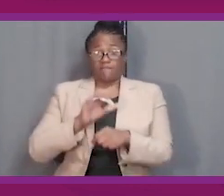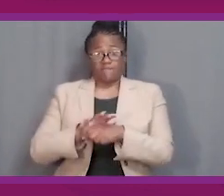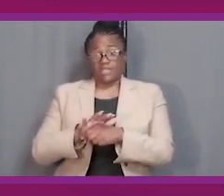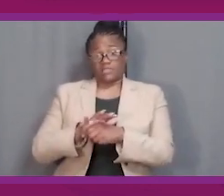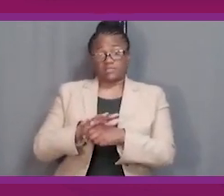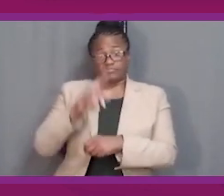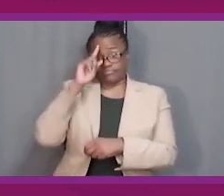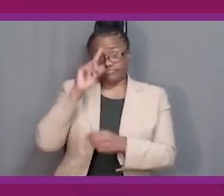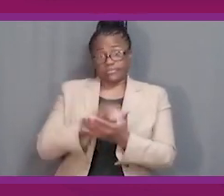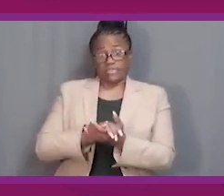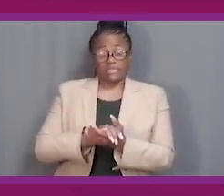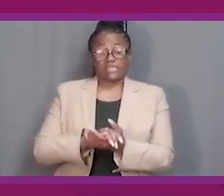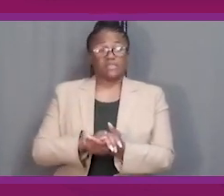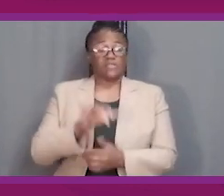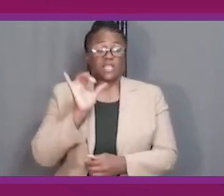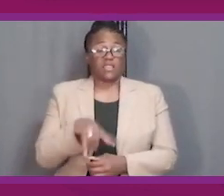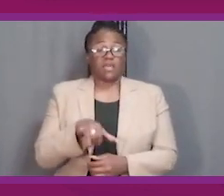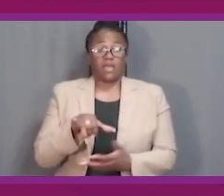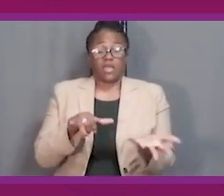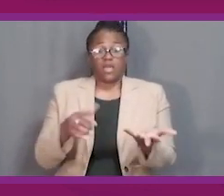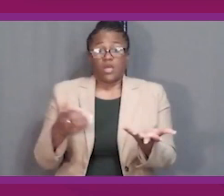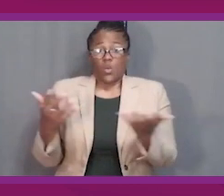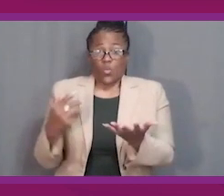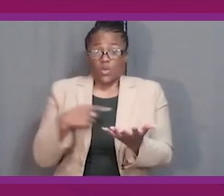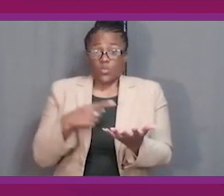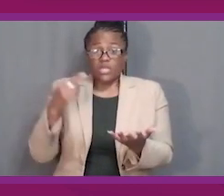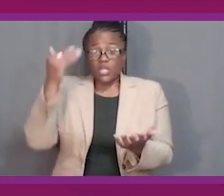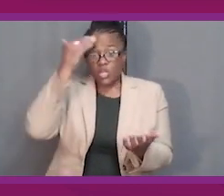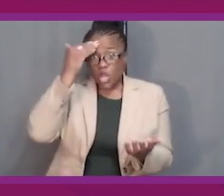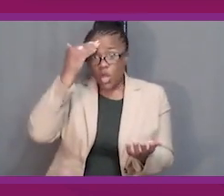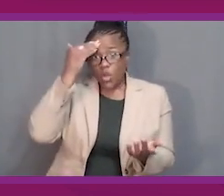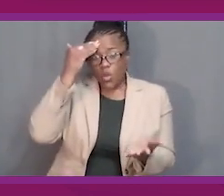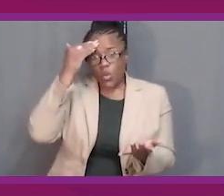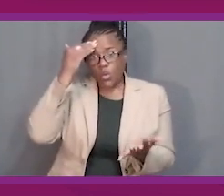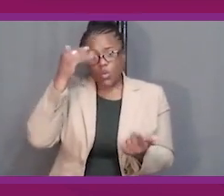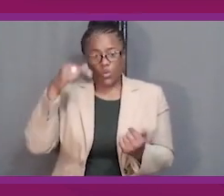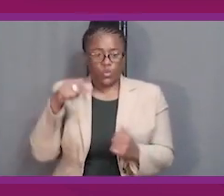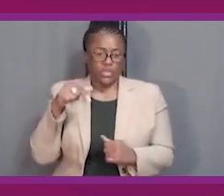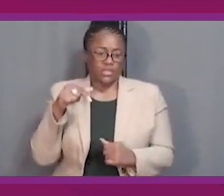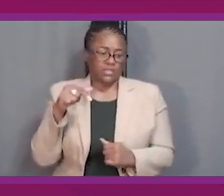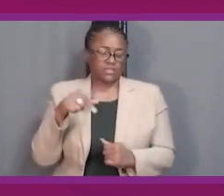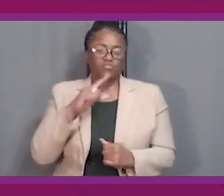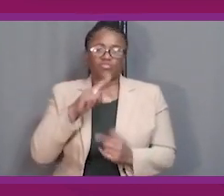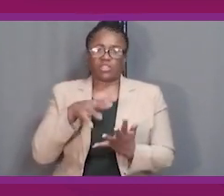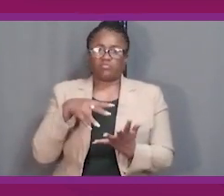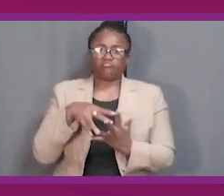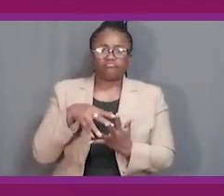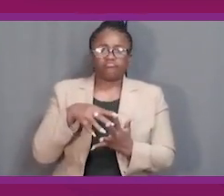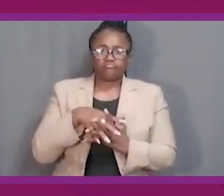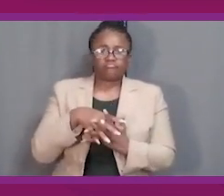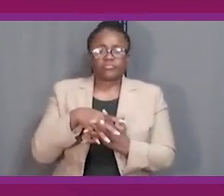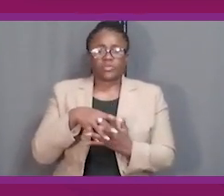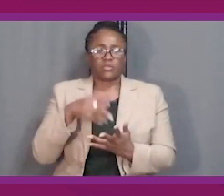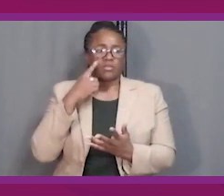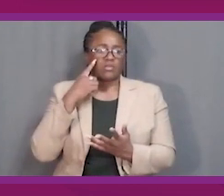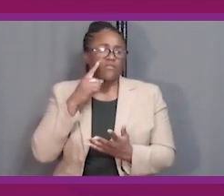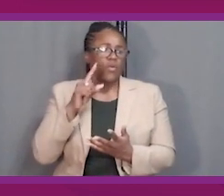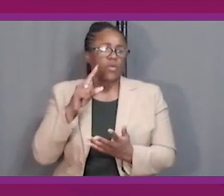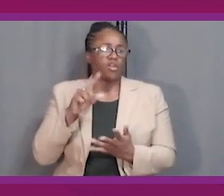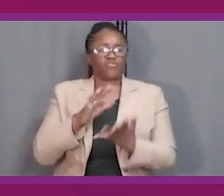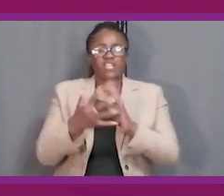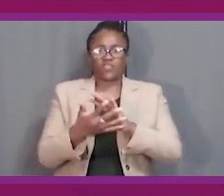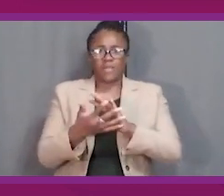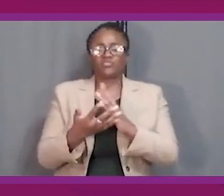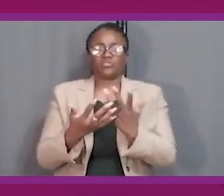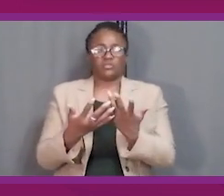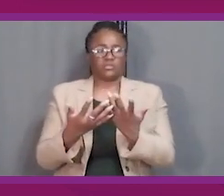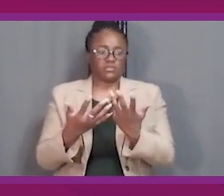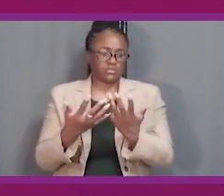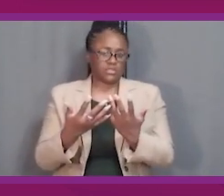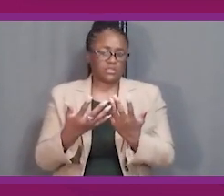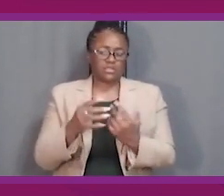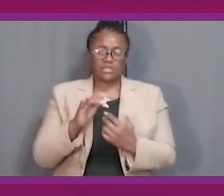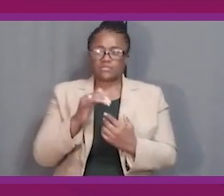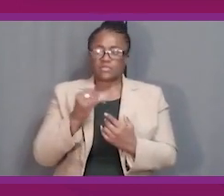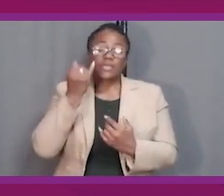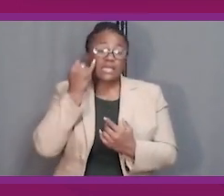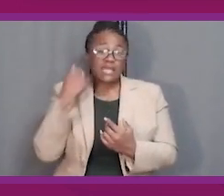the root to transformation is if we do a good job of leading this transformation as